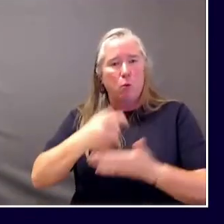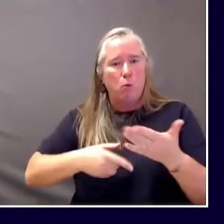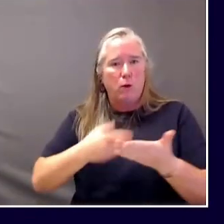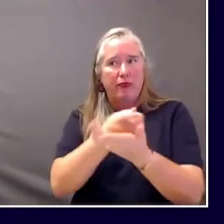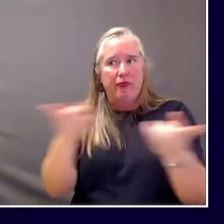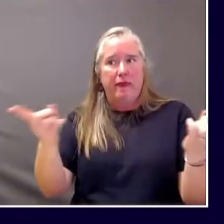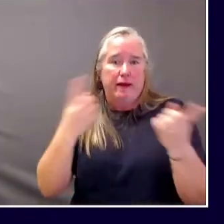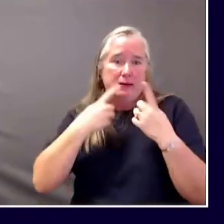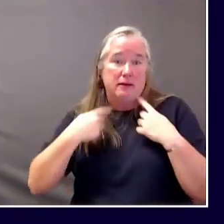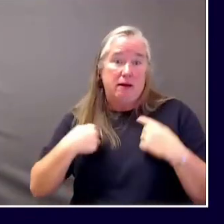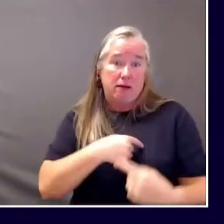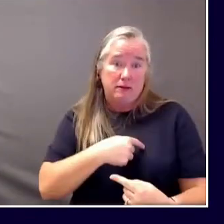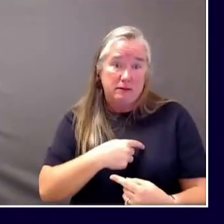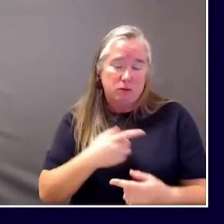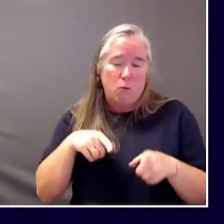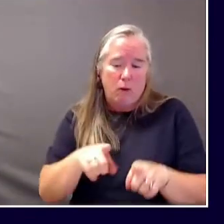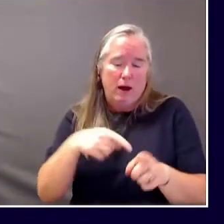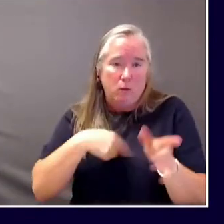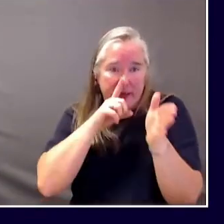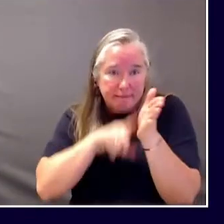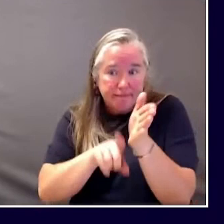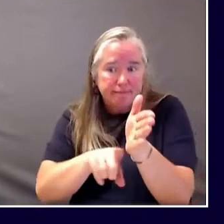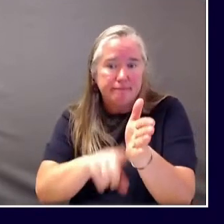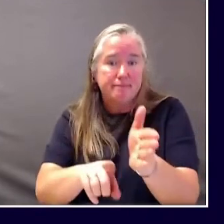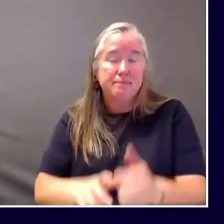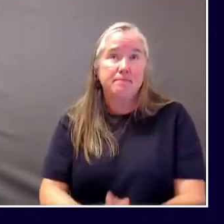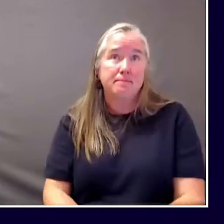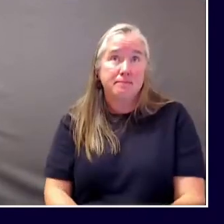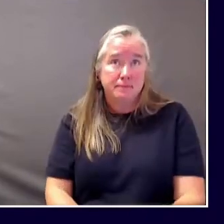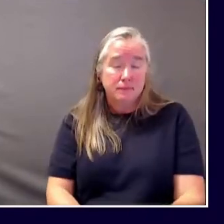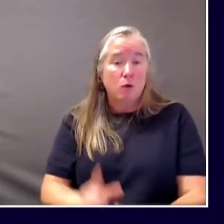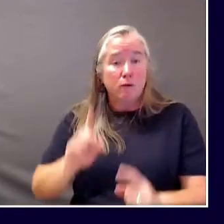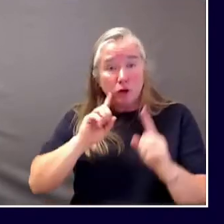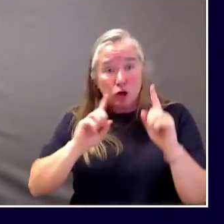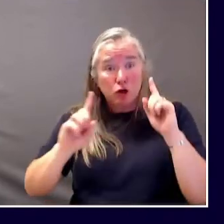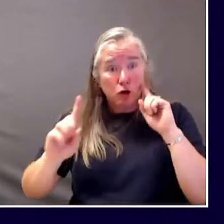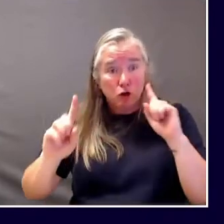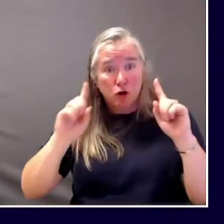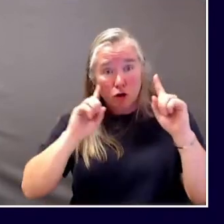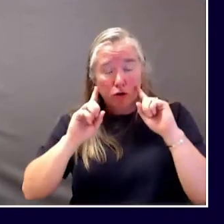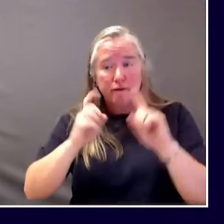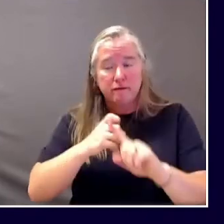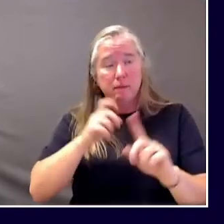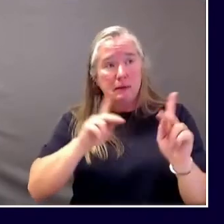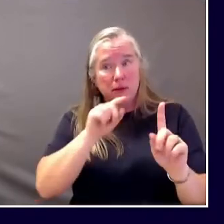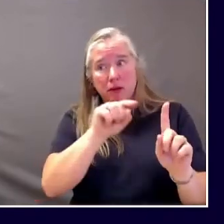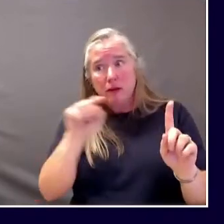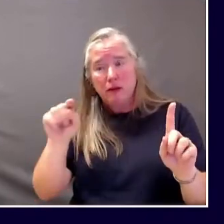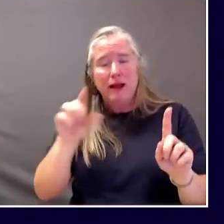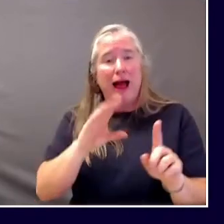each and every case